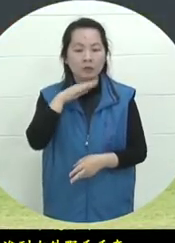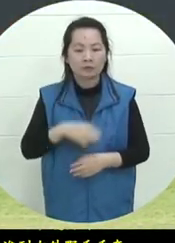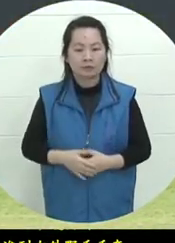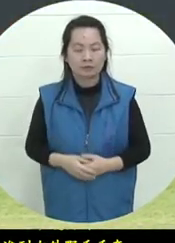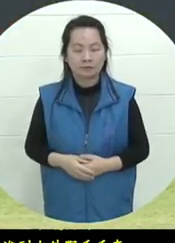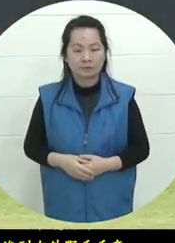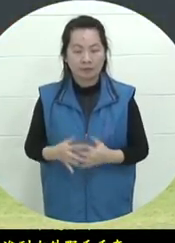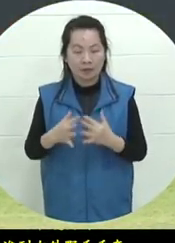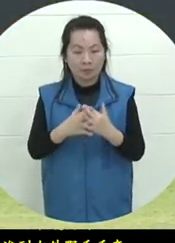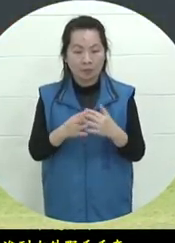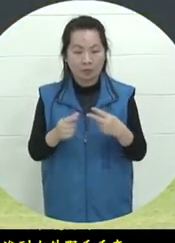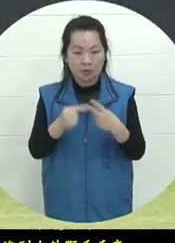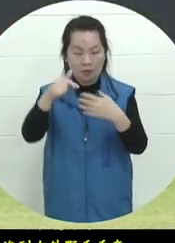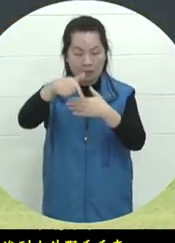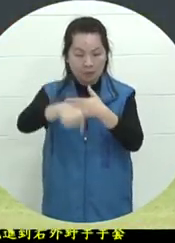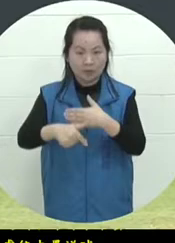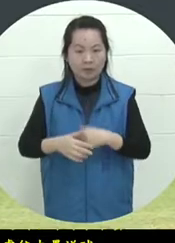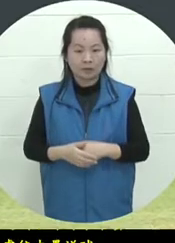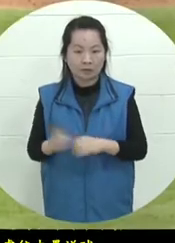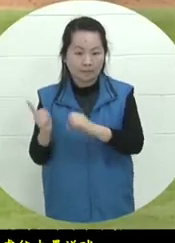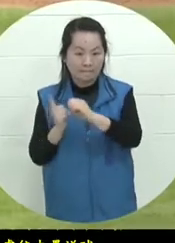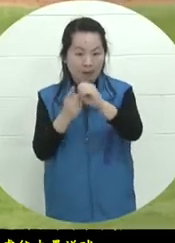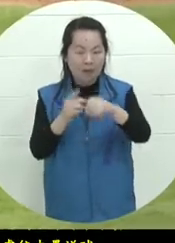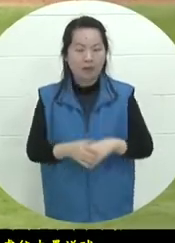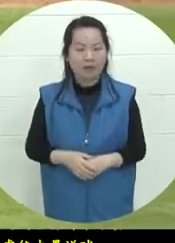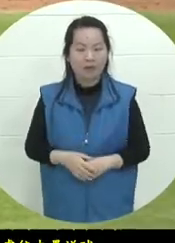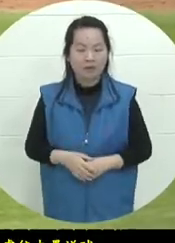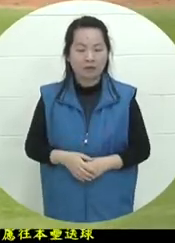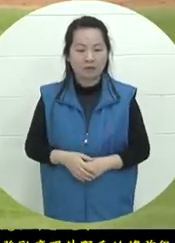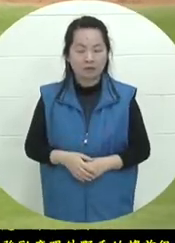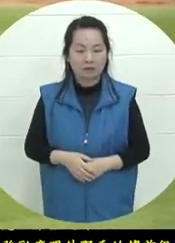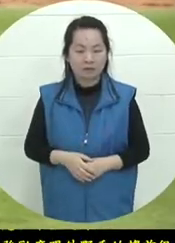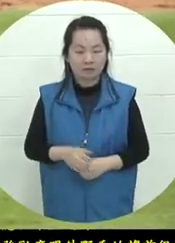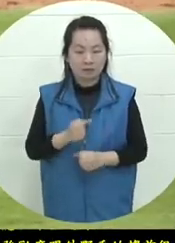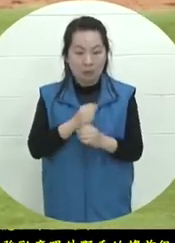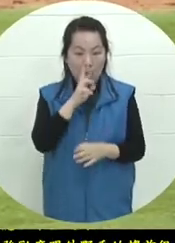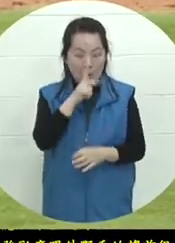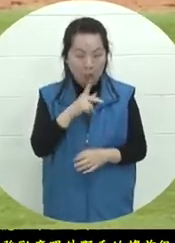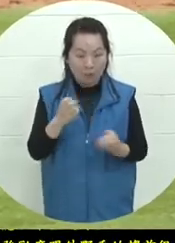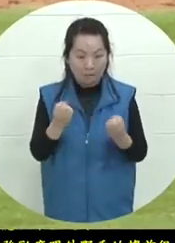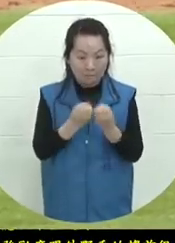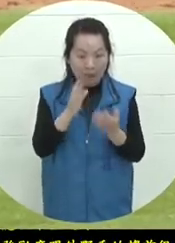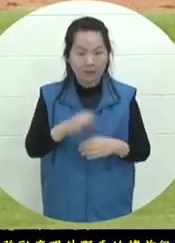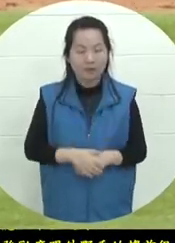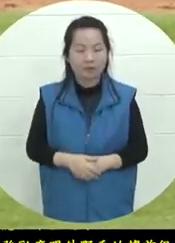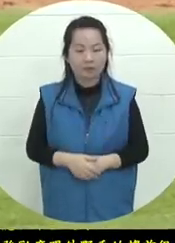third base first. The American team's offense in the second half of the second inning picked up a walk from the pitcher after an error occurred.